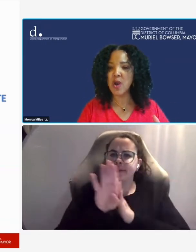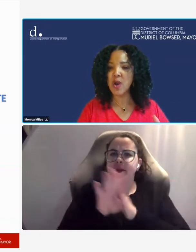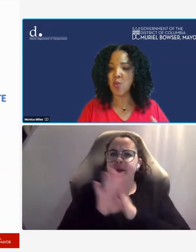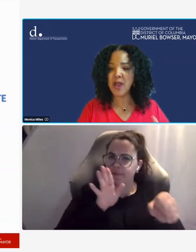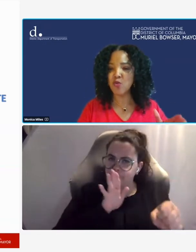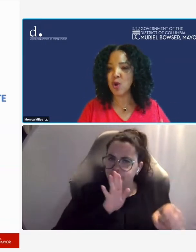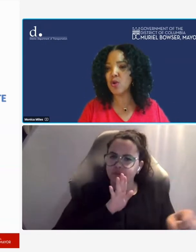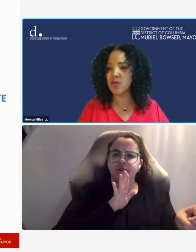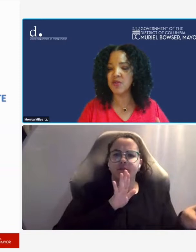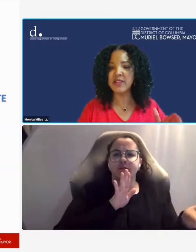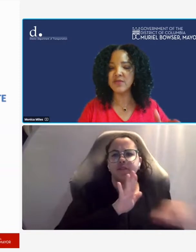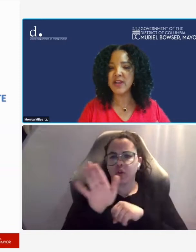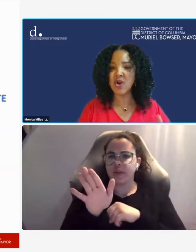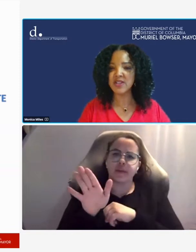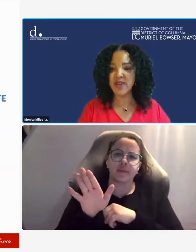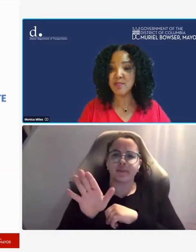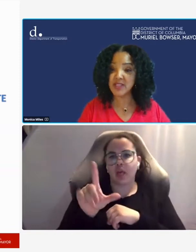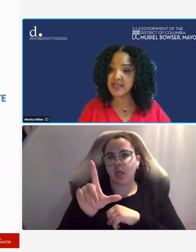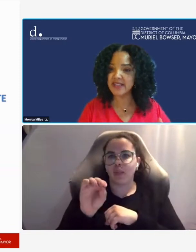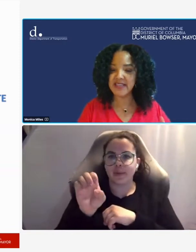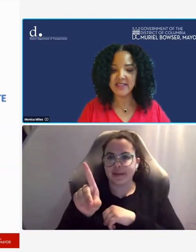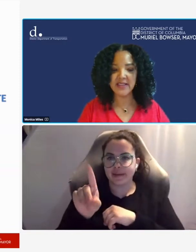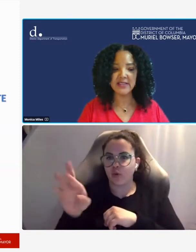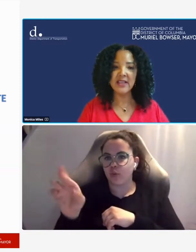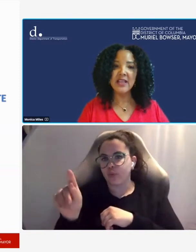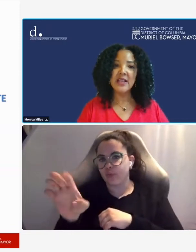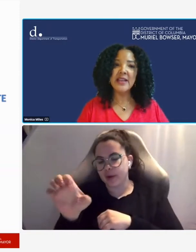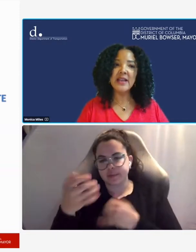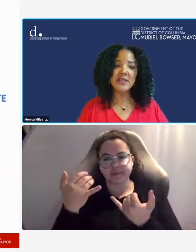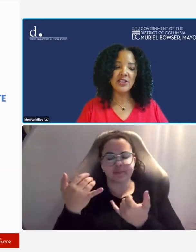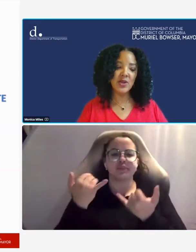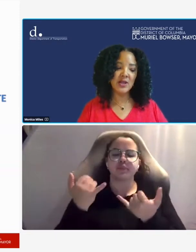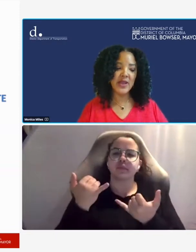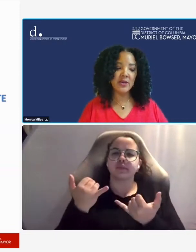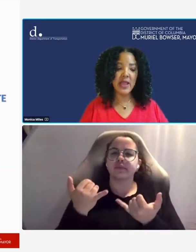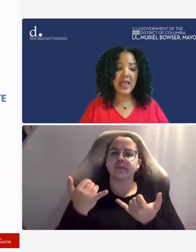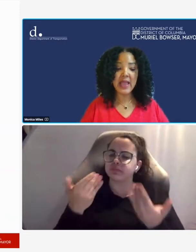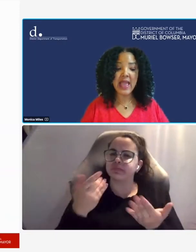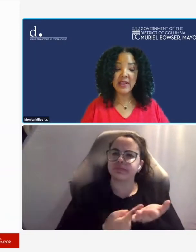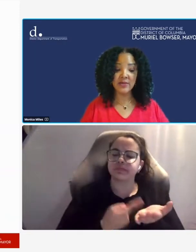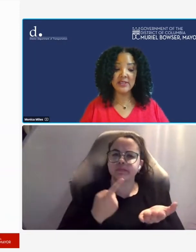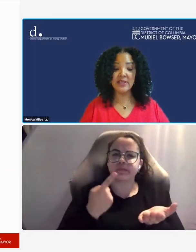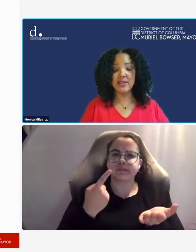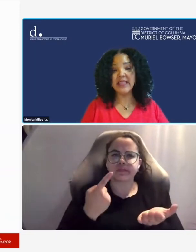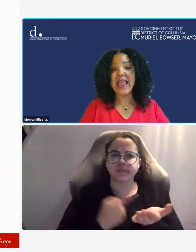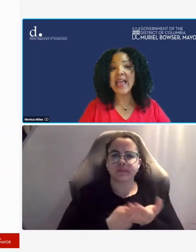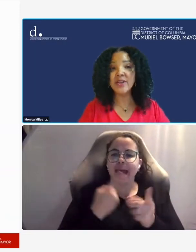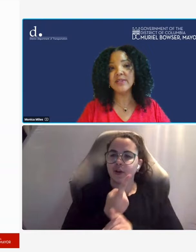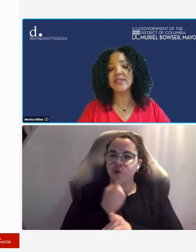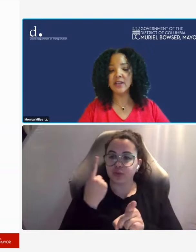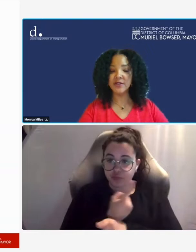what role indirect cost rate plays in this now let's talk about accuracy the accuracy of your